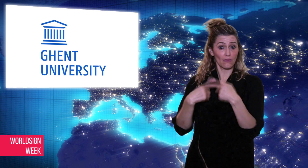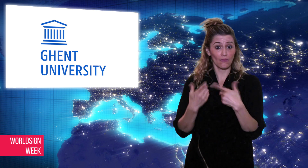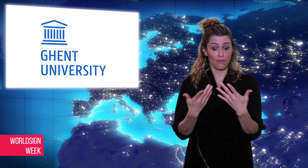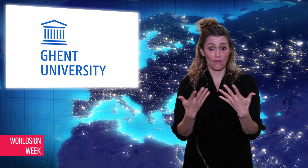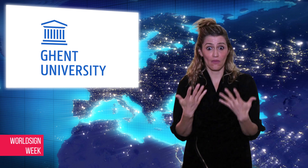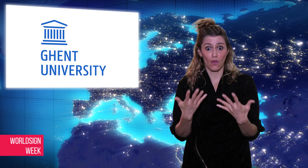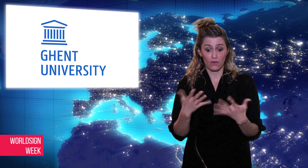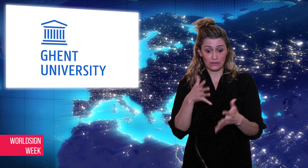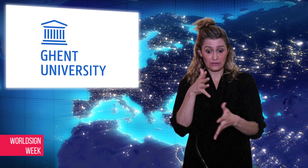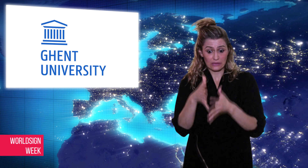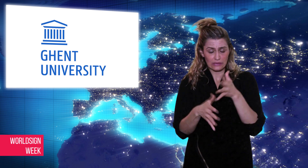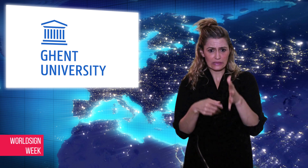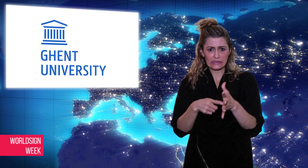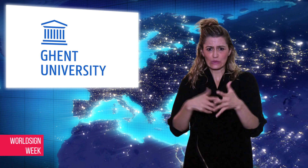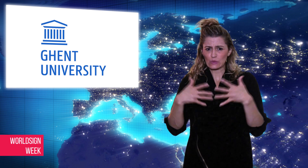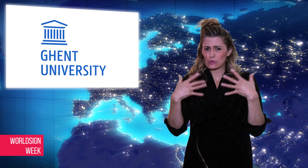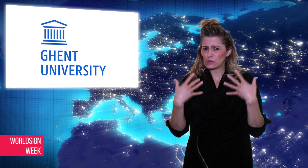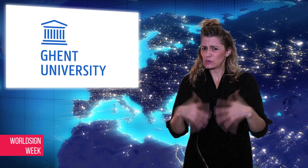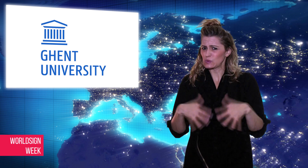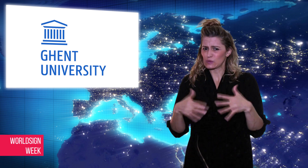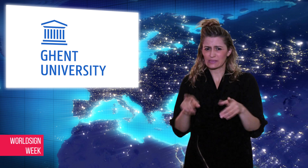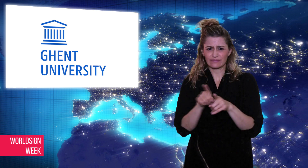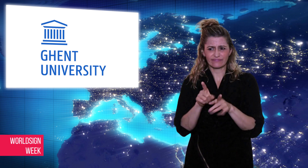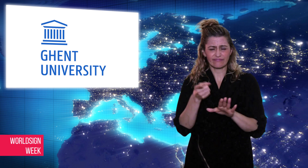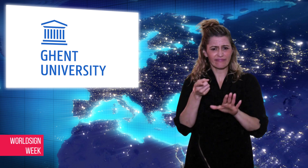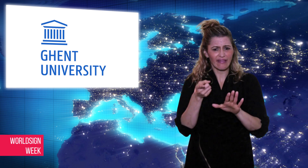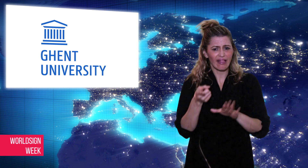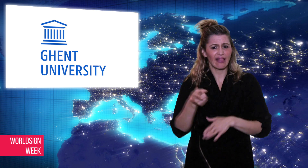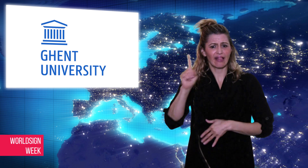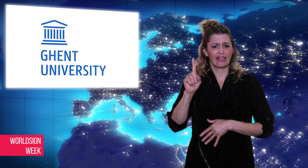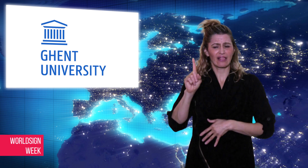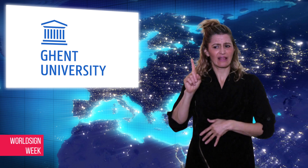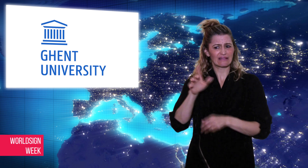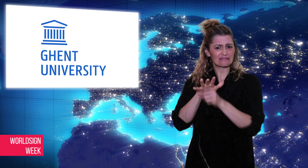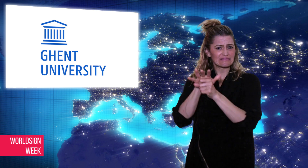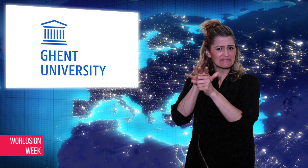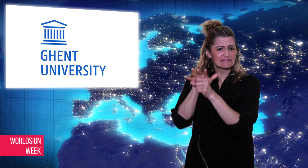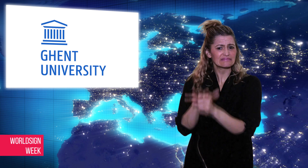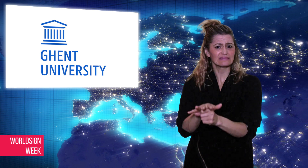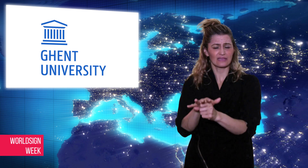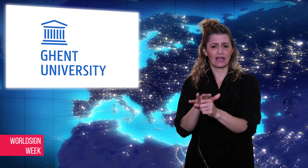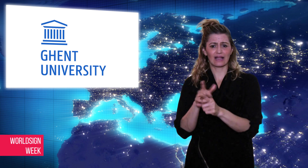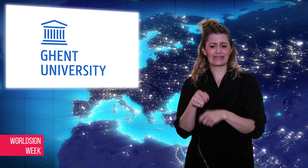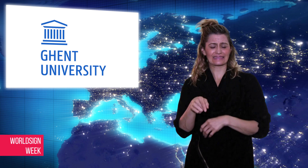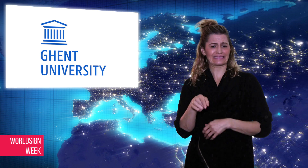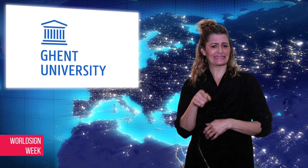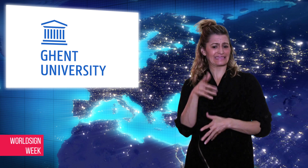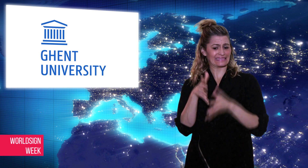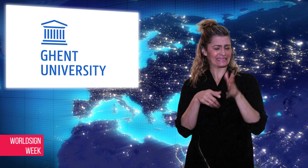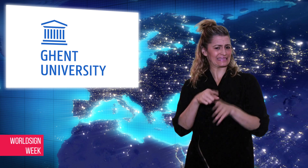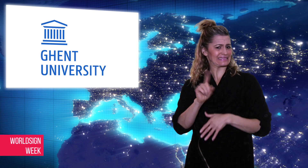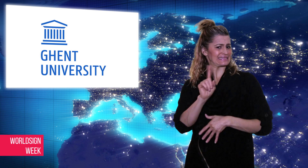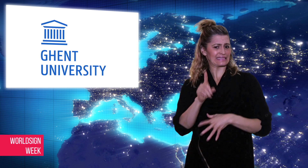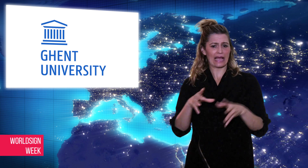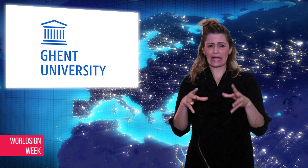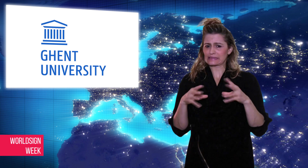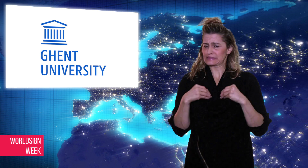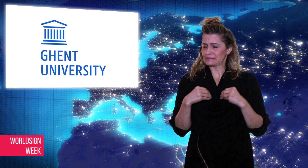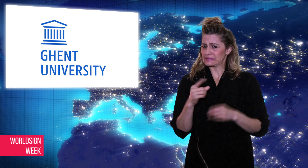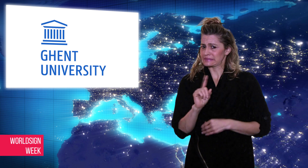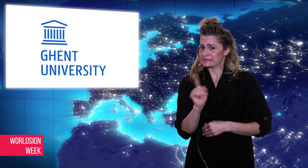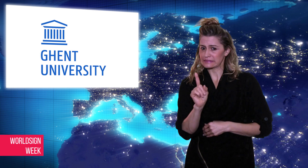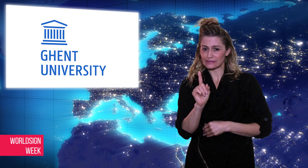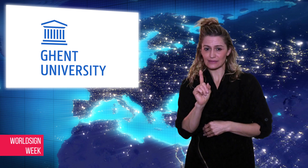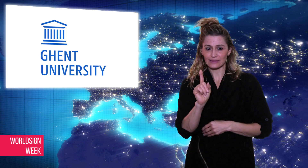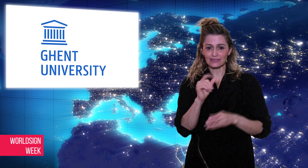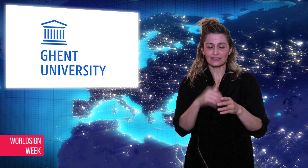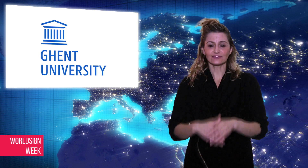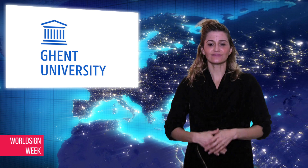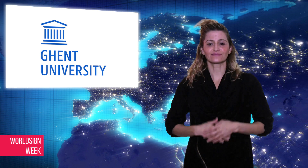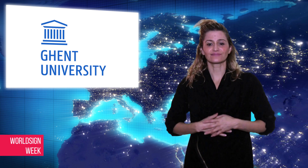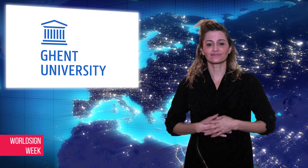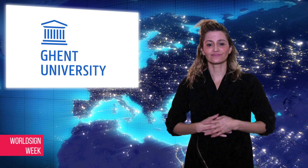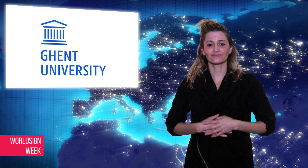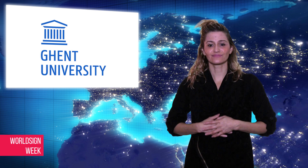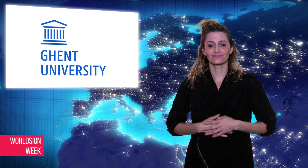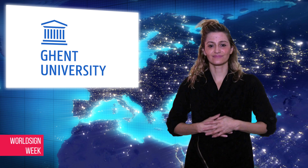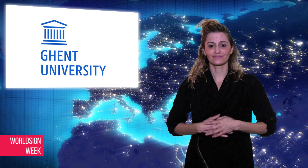such as cultural sensitivity.